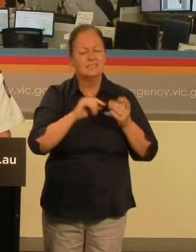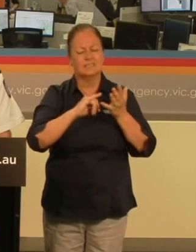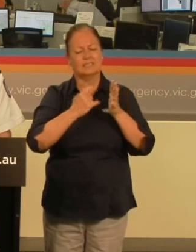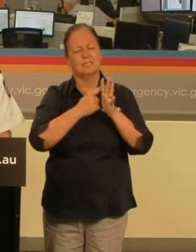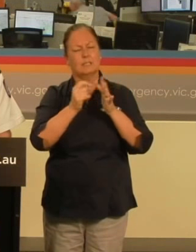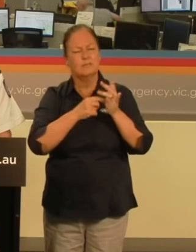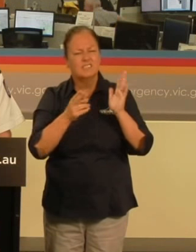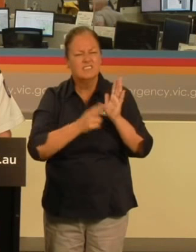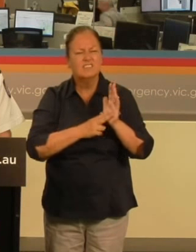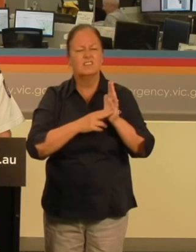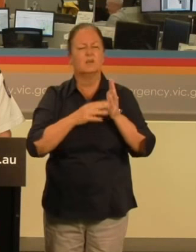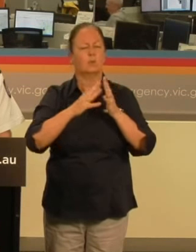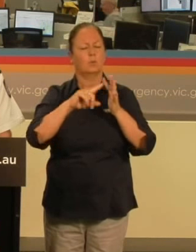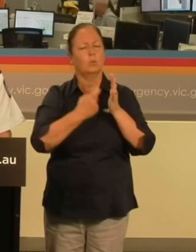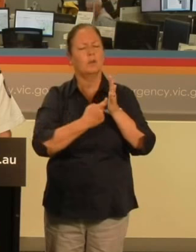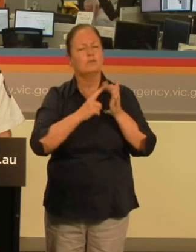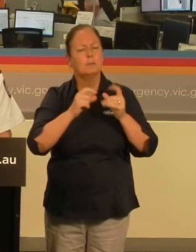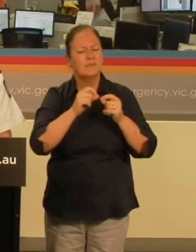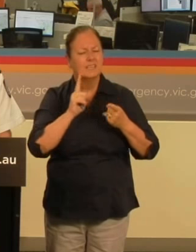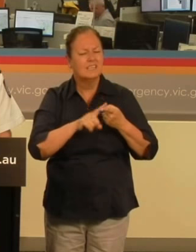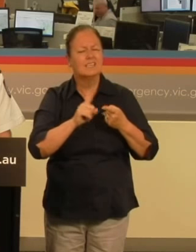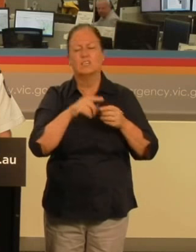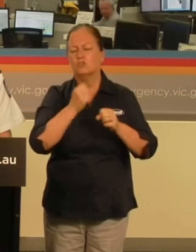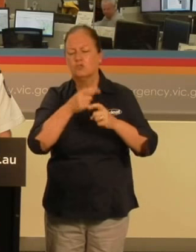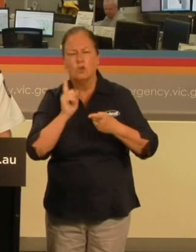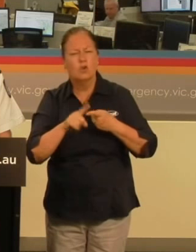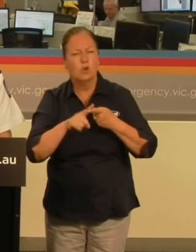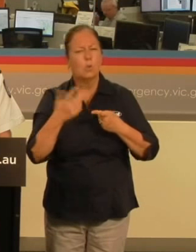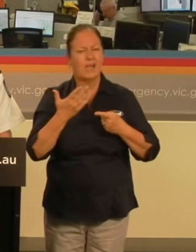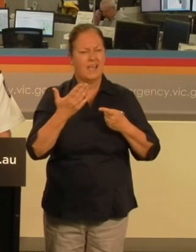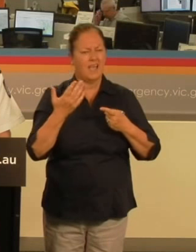Werribee, Geelong the open grasslands of of the southwest